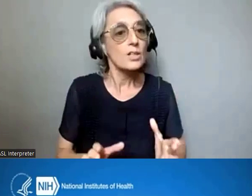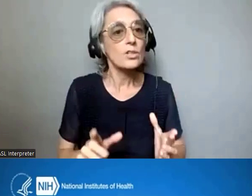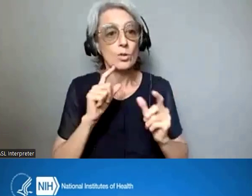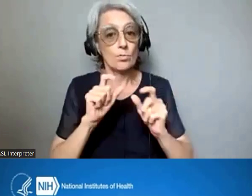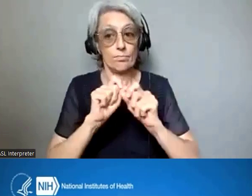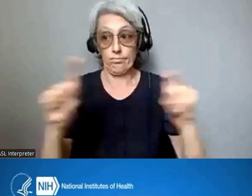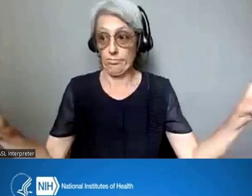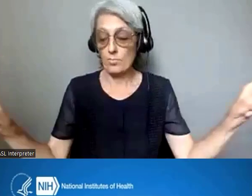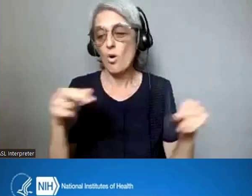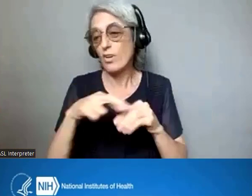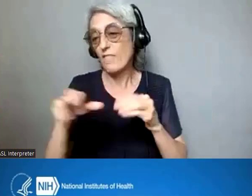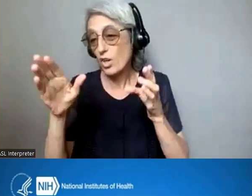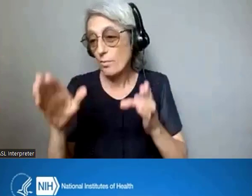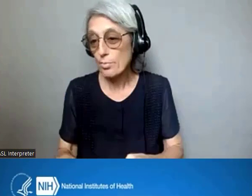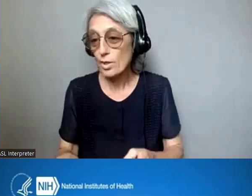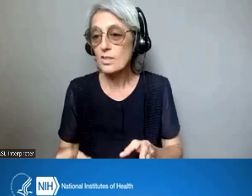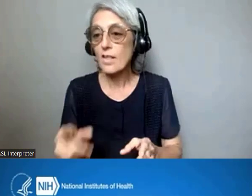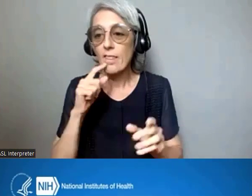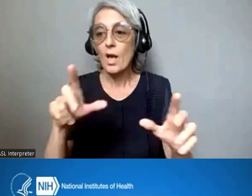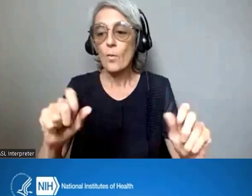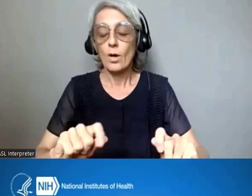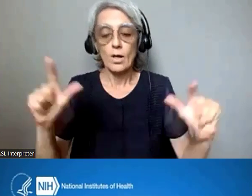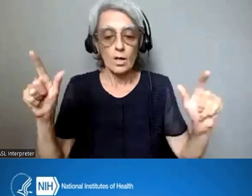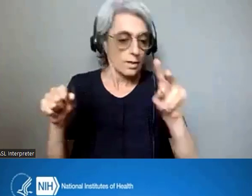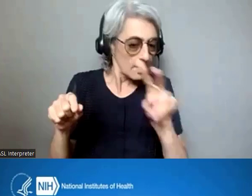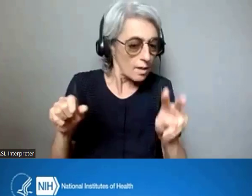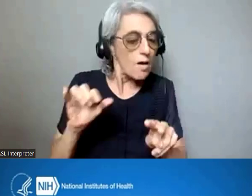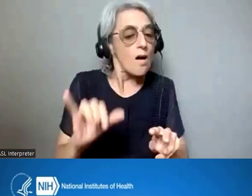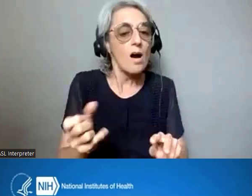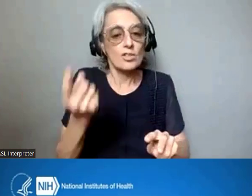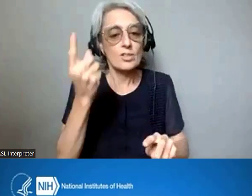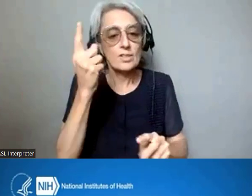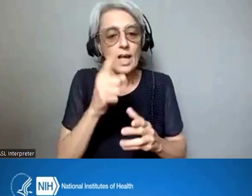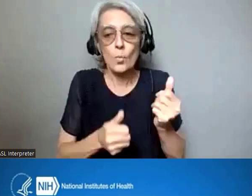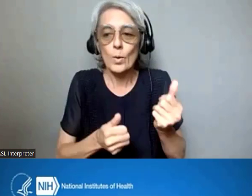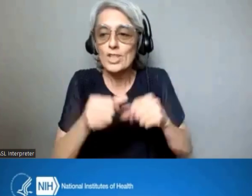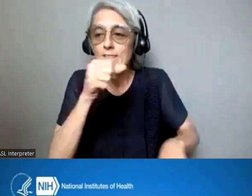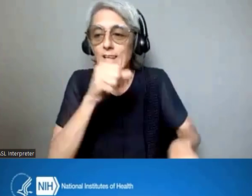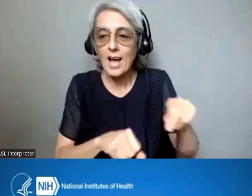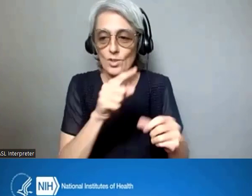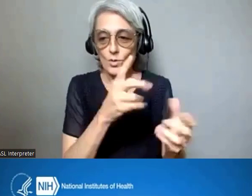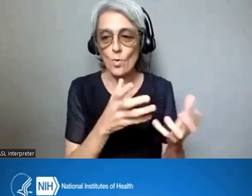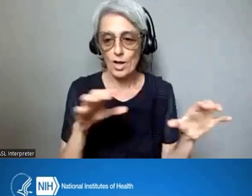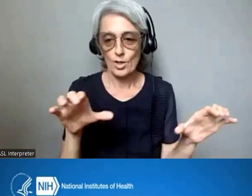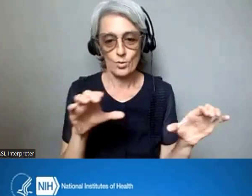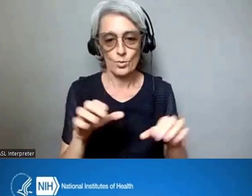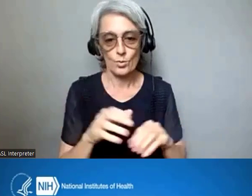will be able to get an idea for what science you're interested in doing. And I think that covered everything, Charles.